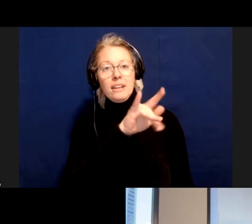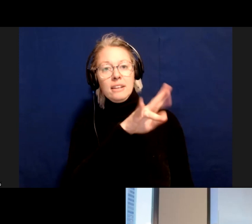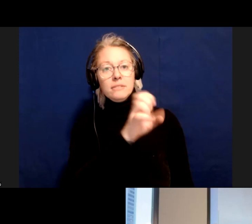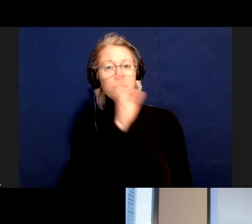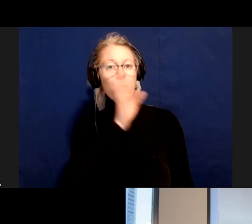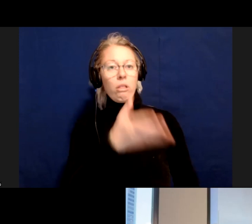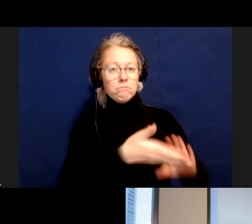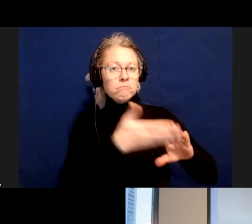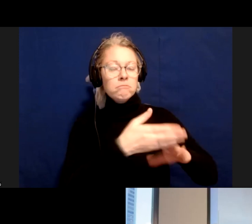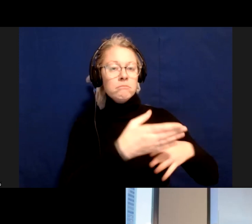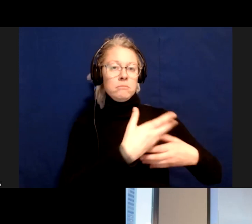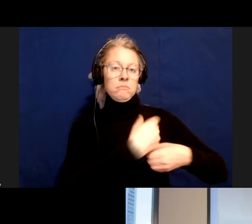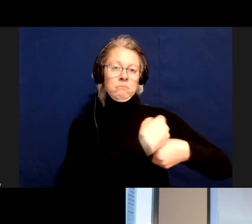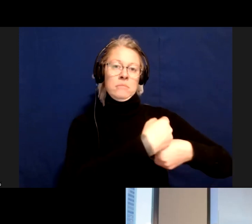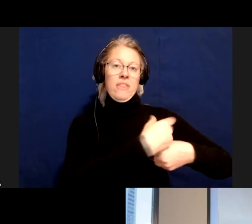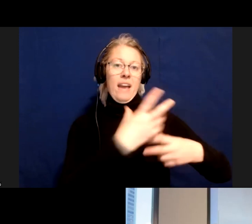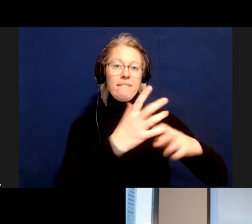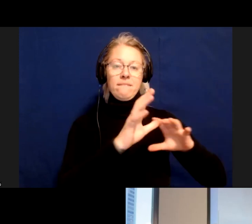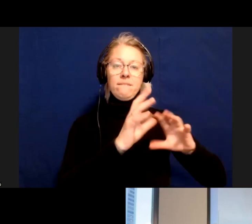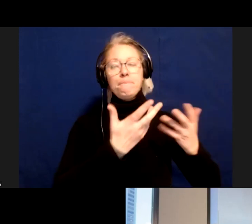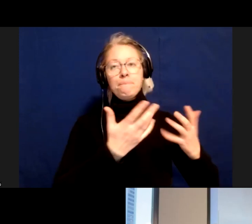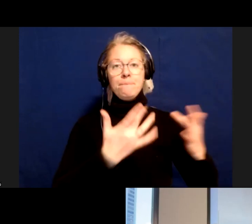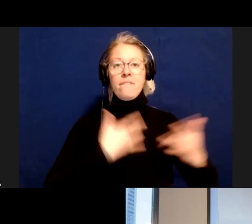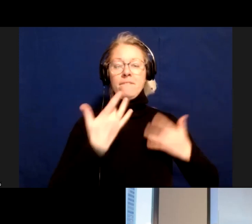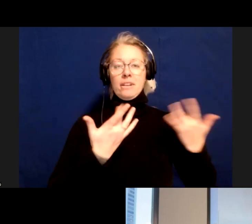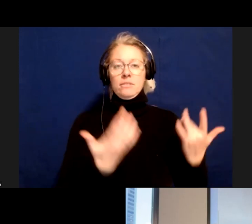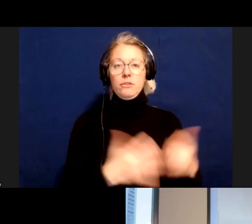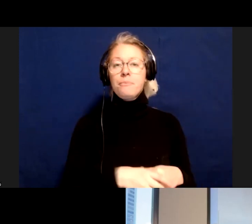Keeping in mind that Chinook Blast is, the intention is that it is a platform that amplifies